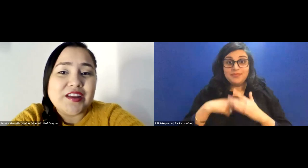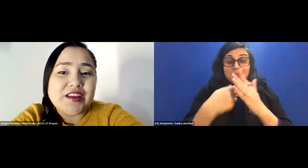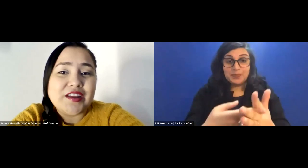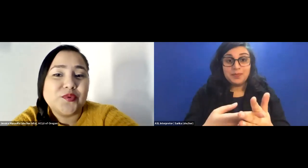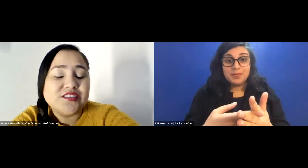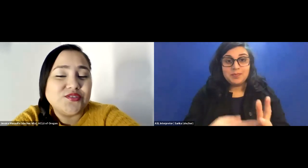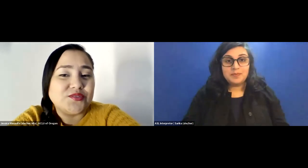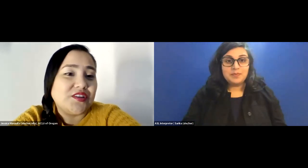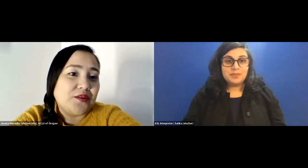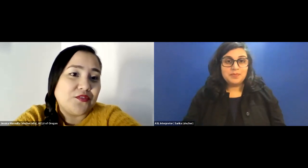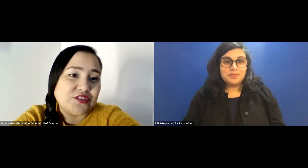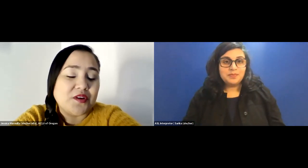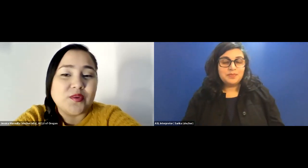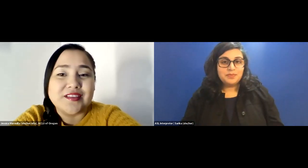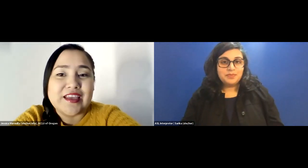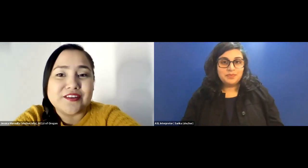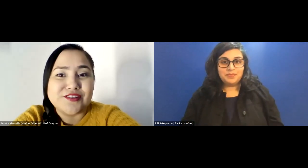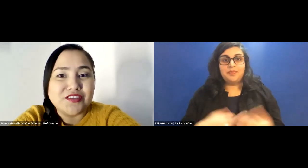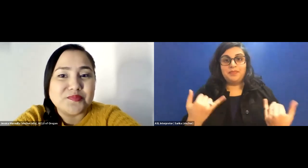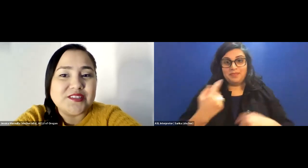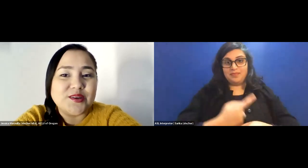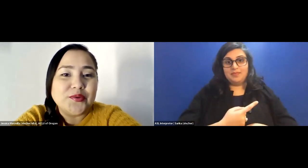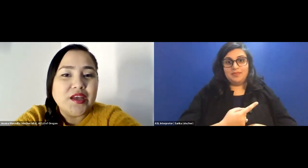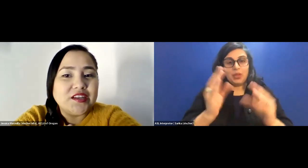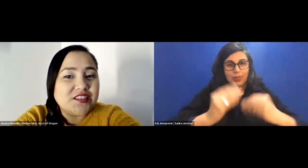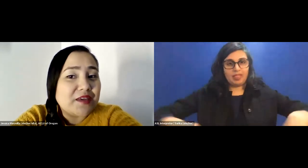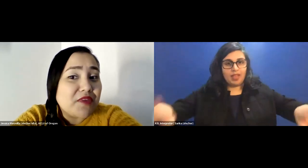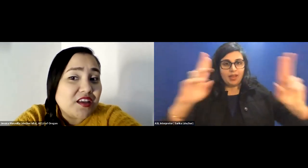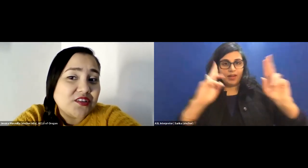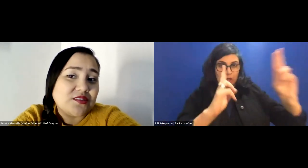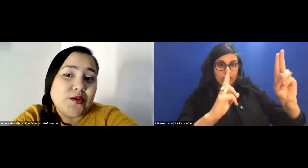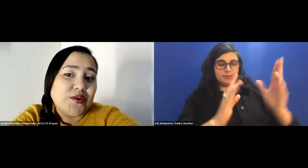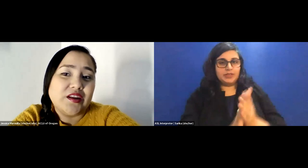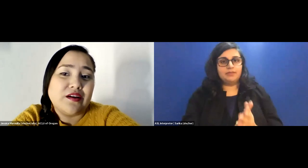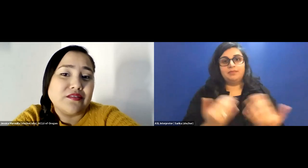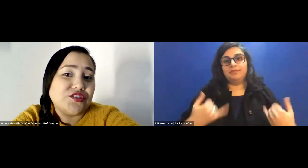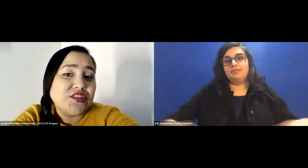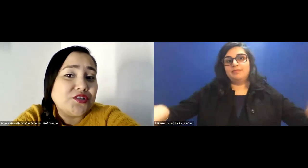wants ASL interpretation, let us know by sending a message in the chat box. So we will get started. And